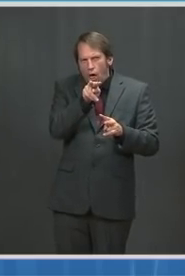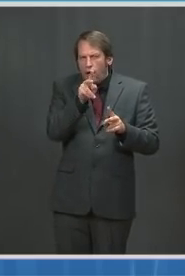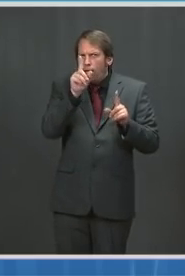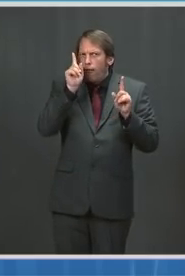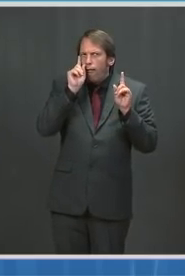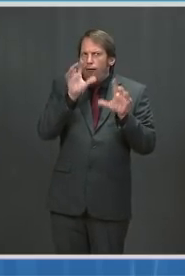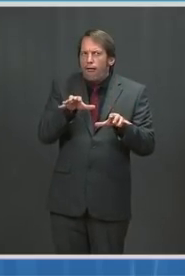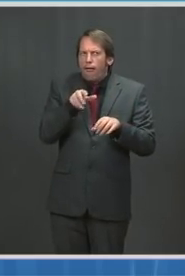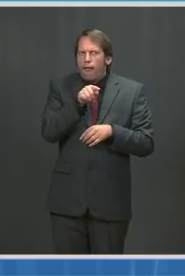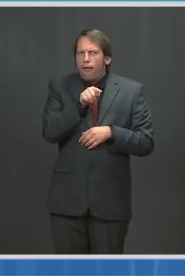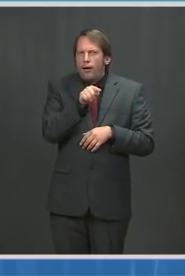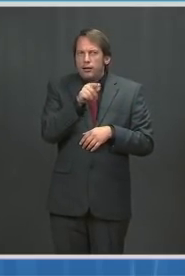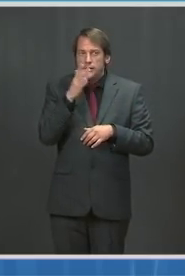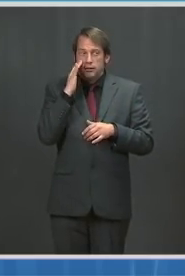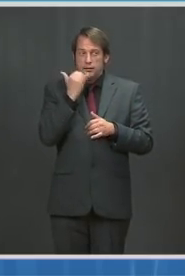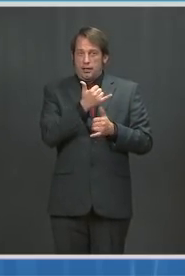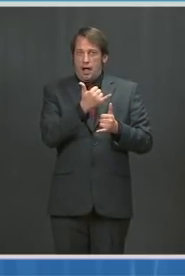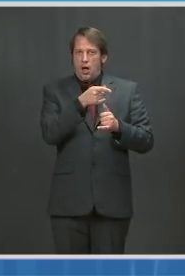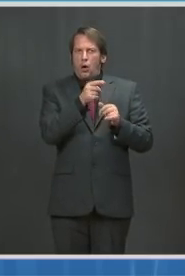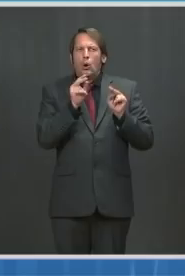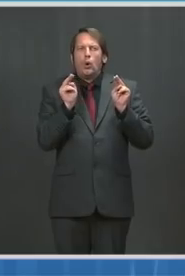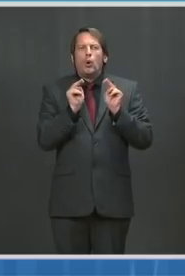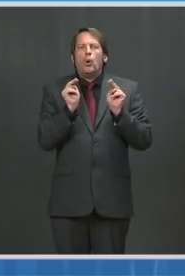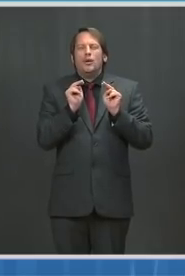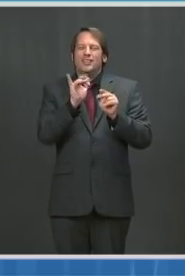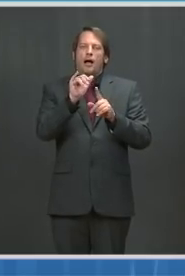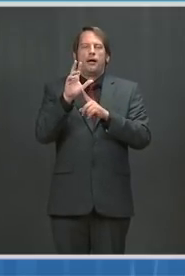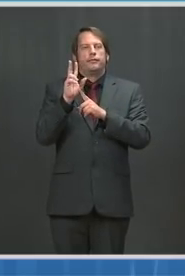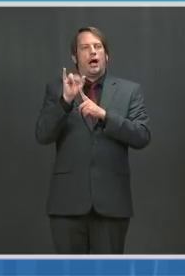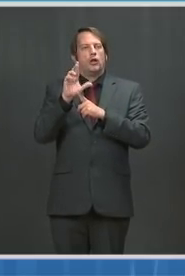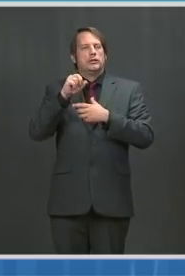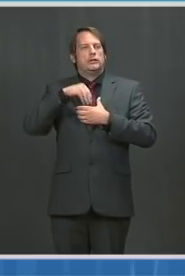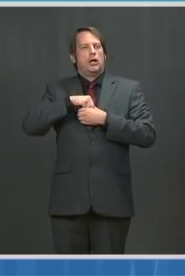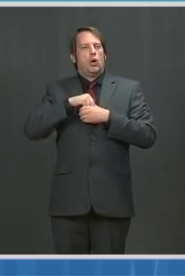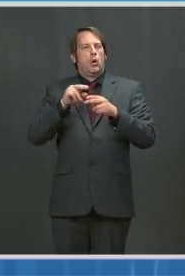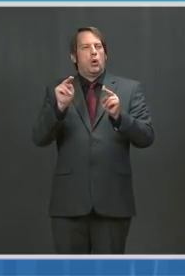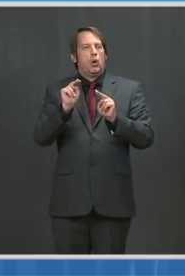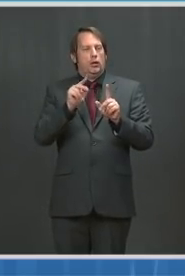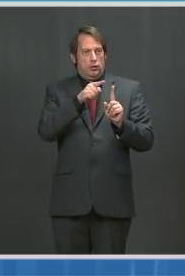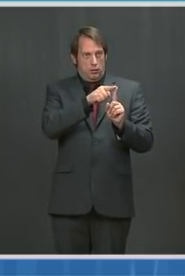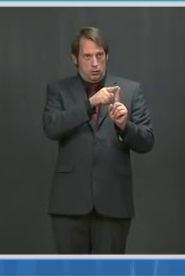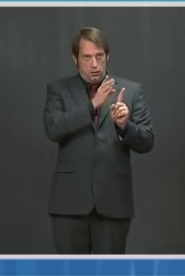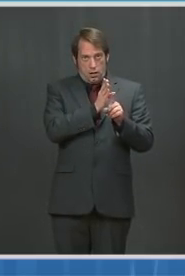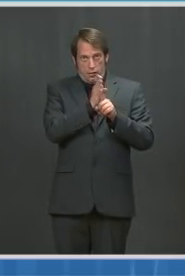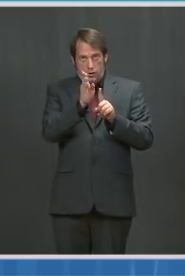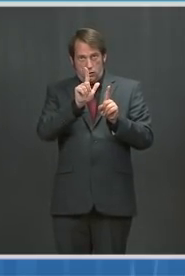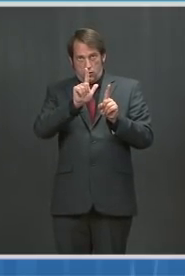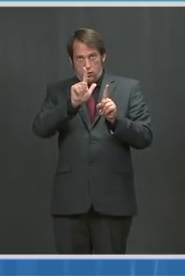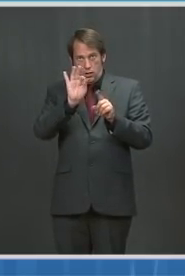Then look at day 29, where you get the boost. Look at the sharp inflection